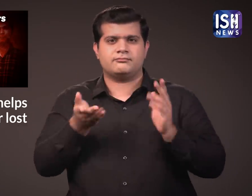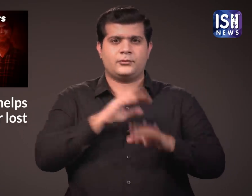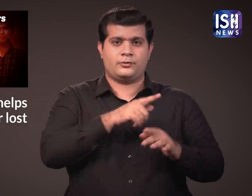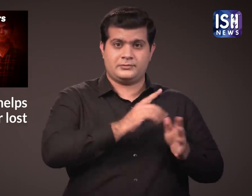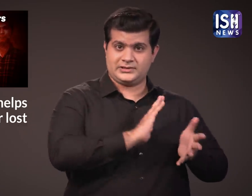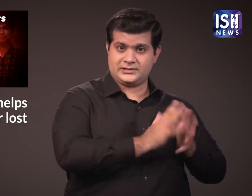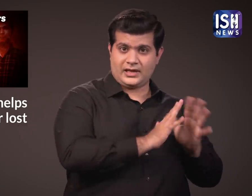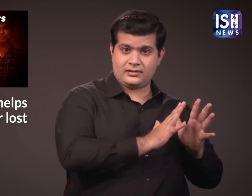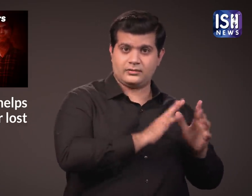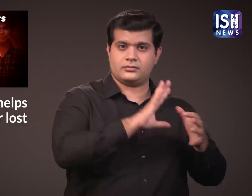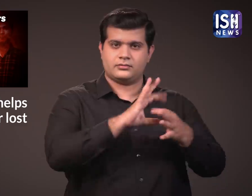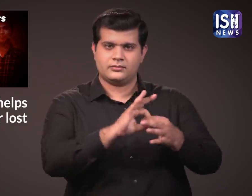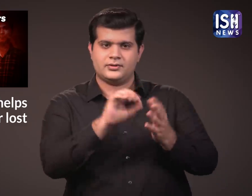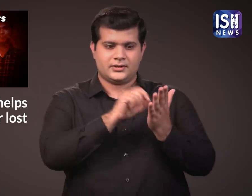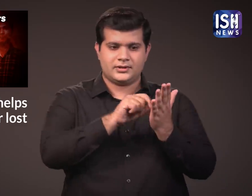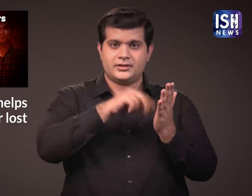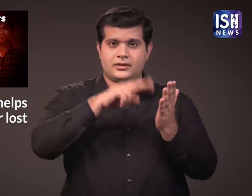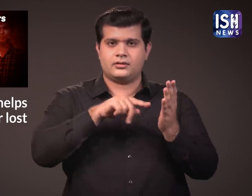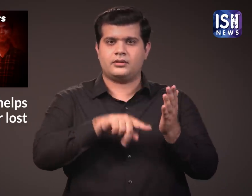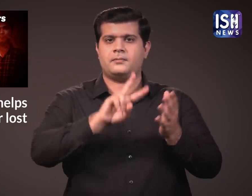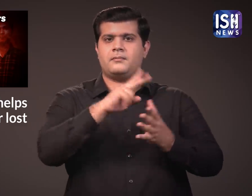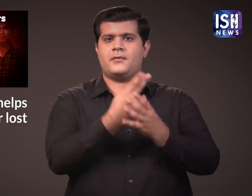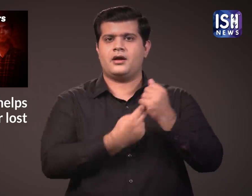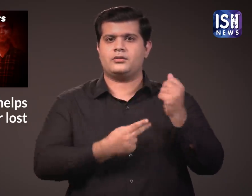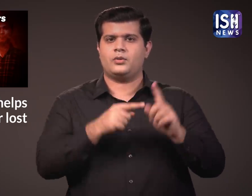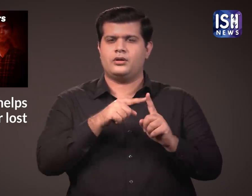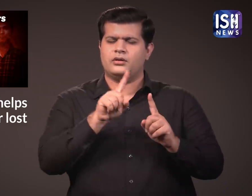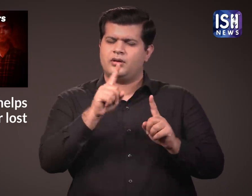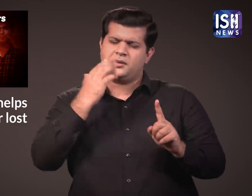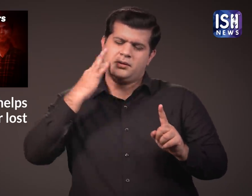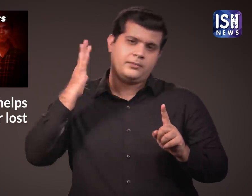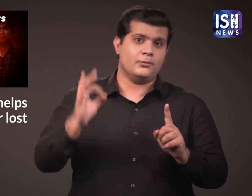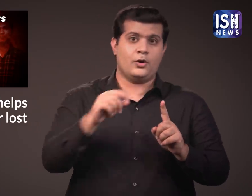Hence, teaching spoken language through Sign Language is extremely important